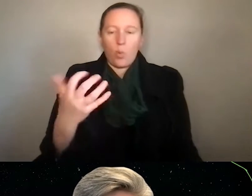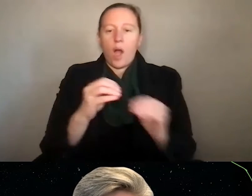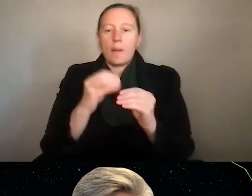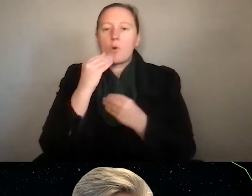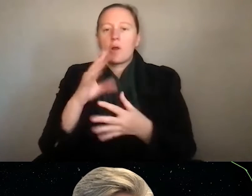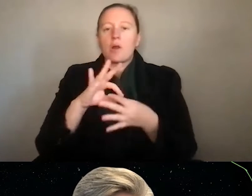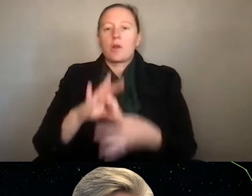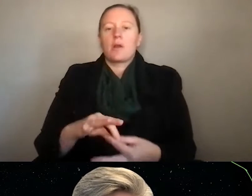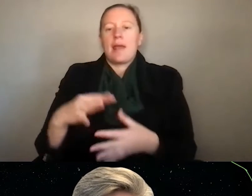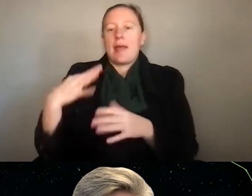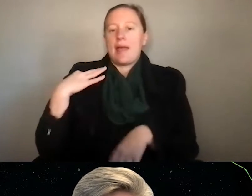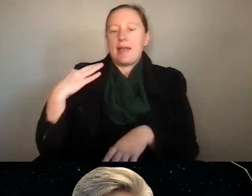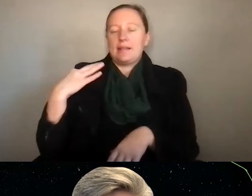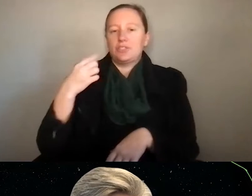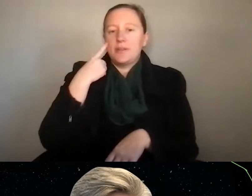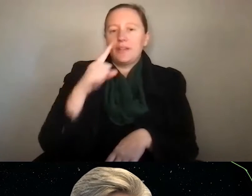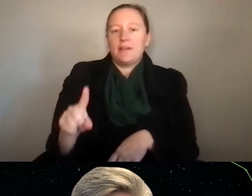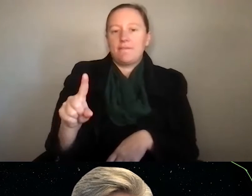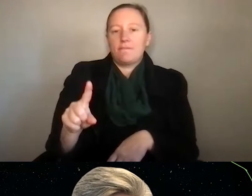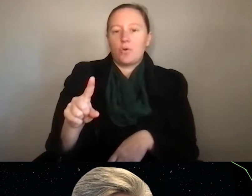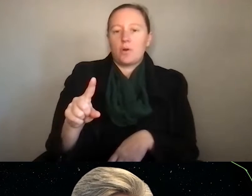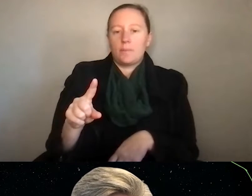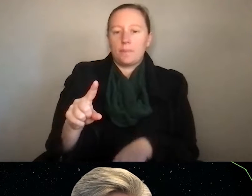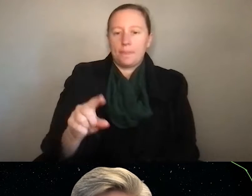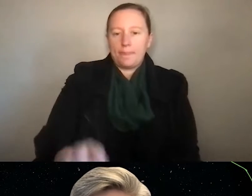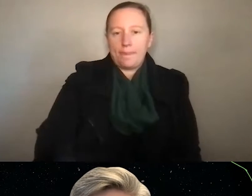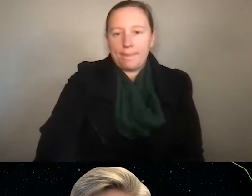the eligibility for the IUS DCL.